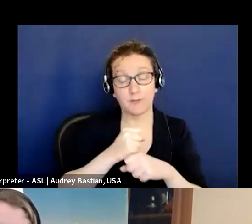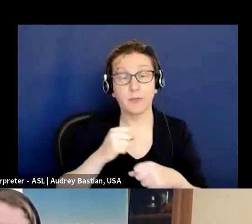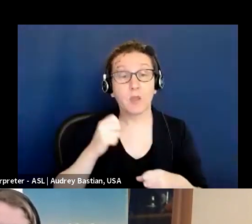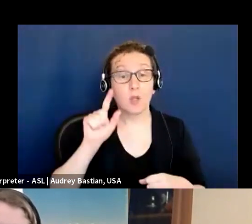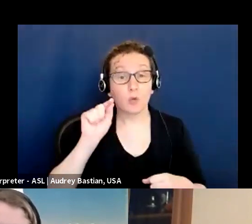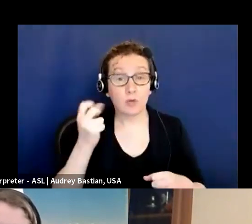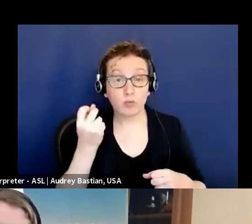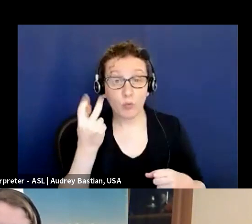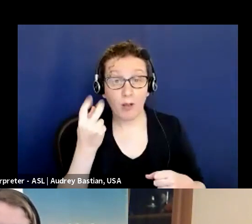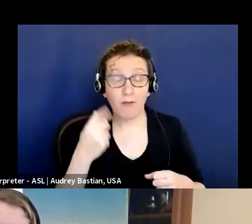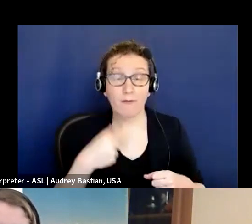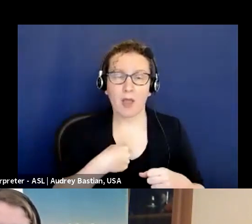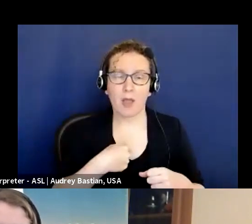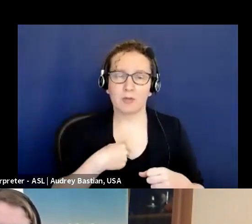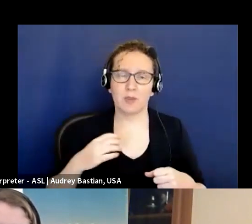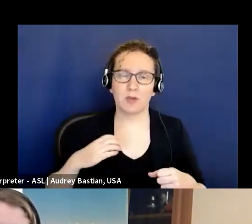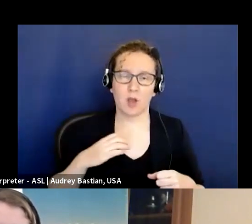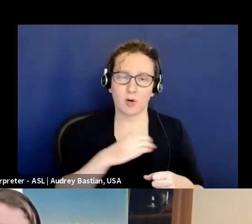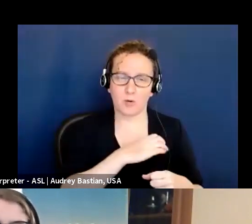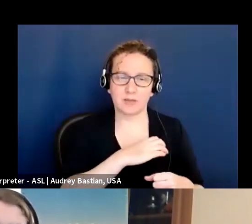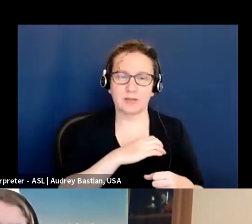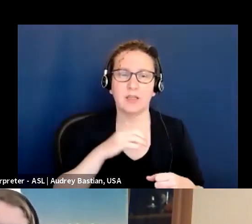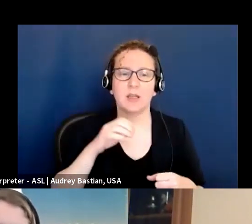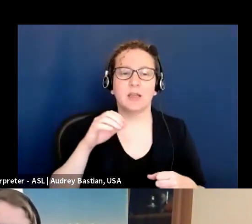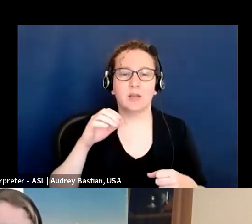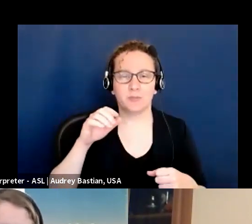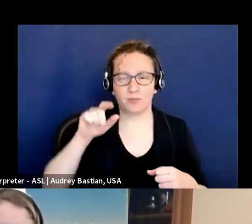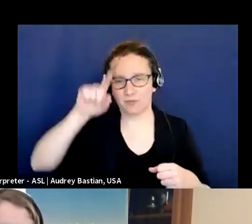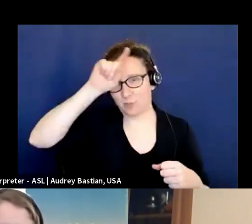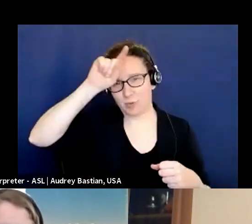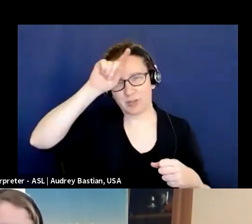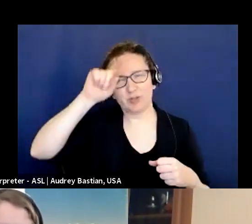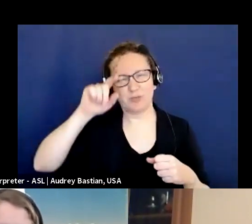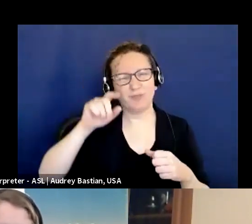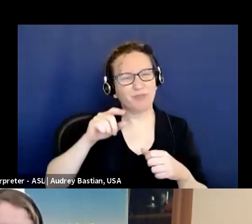I was with Congress-Bundestag Youth Exchange in a high school program for a year, as well.